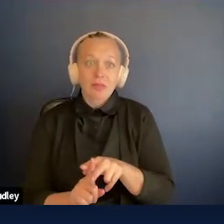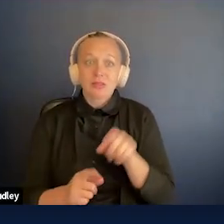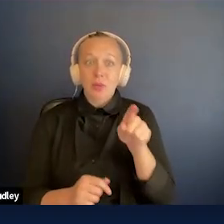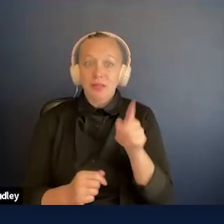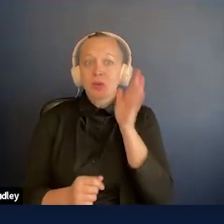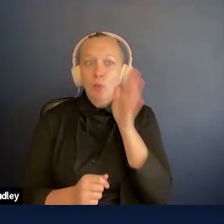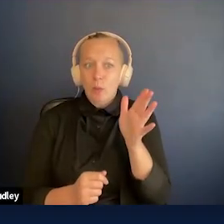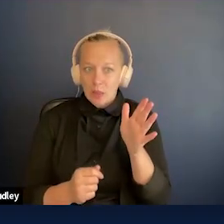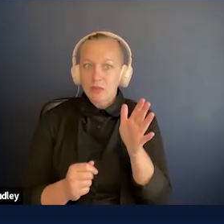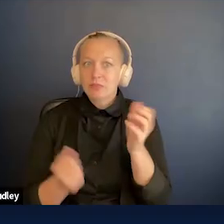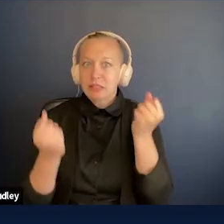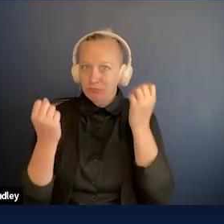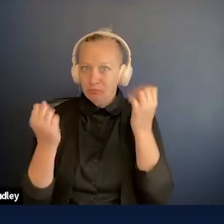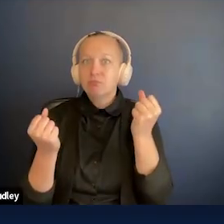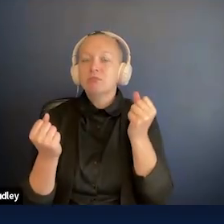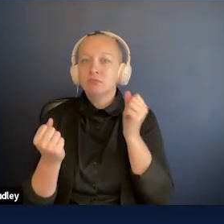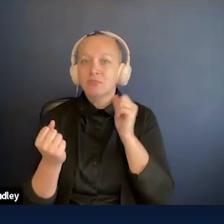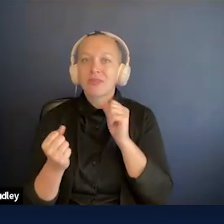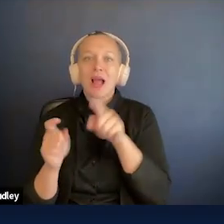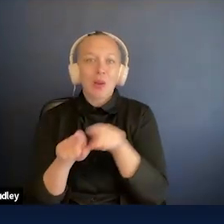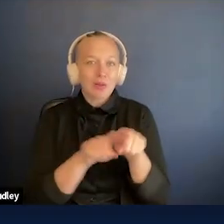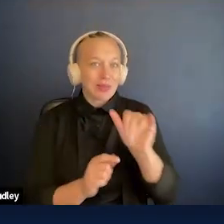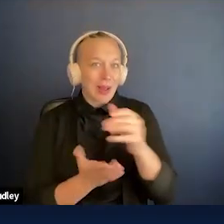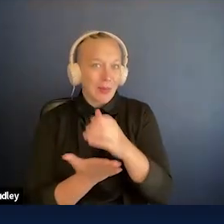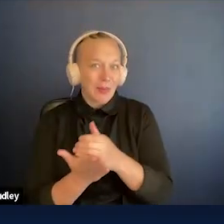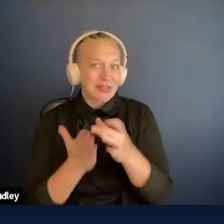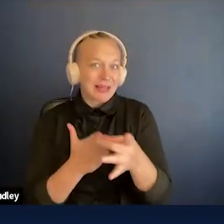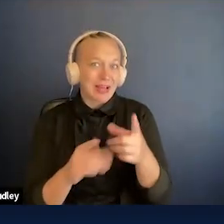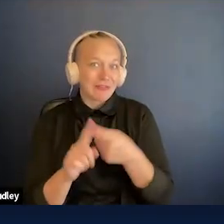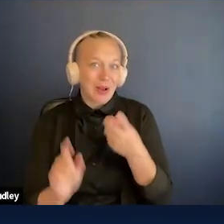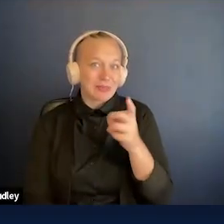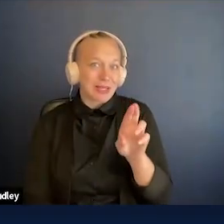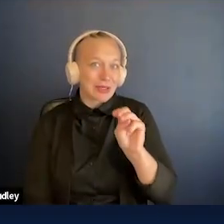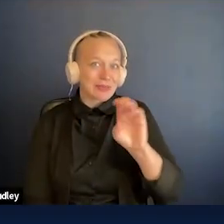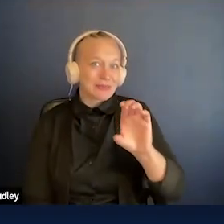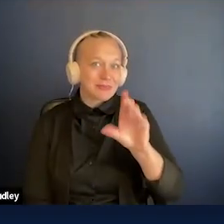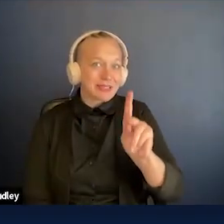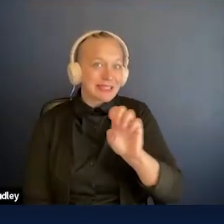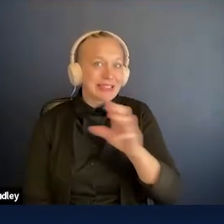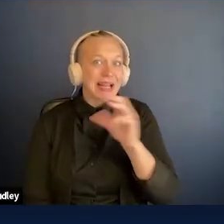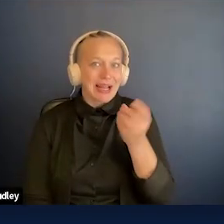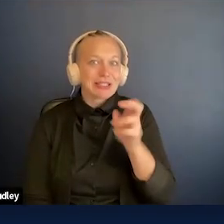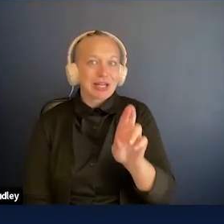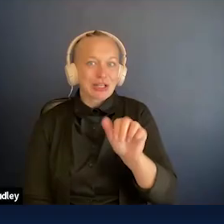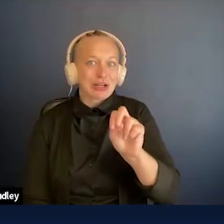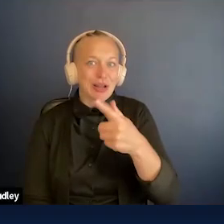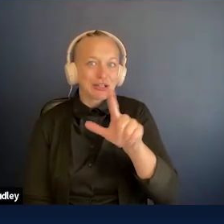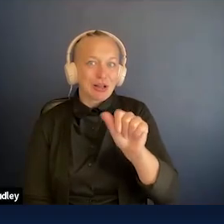And the course will be led by Dr. Mckee and also Dr. Angela Earhart.